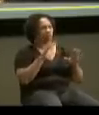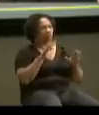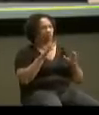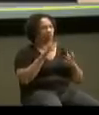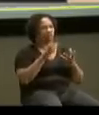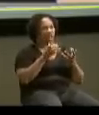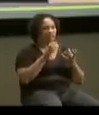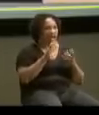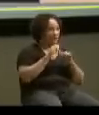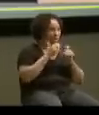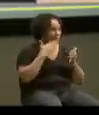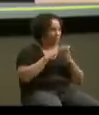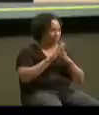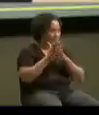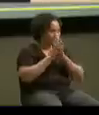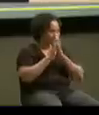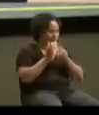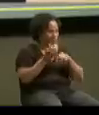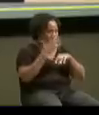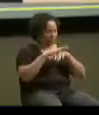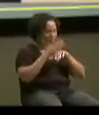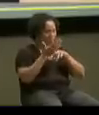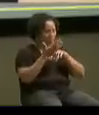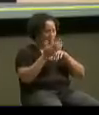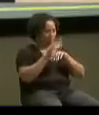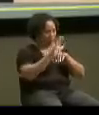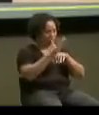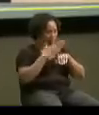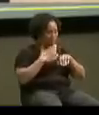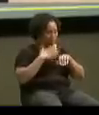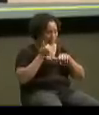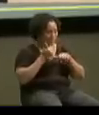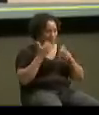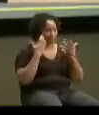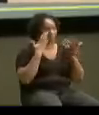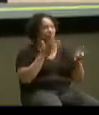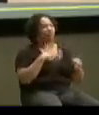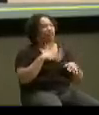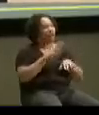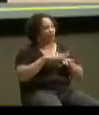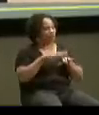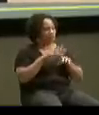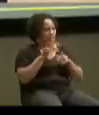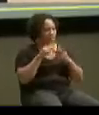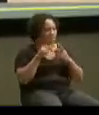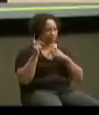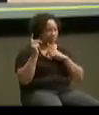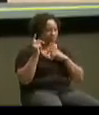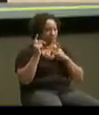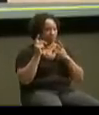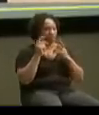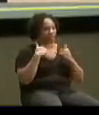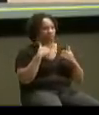TOSS AS TO HOW BAD THE TRAFFIC IS, YOURS VERSUS OURS. SO I WAS CAUTIONED THAT TO GET THIS GREAT OF AN AUDIENCE FROM